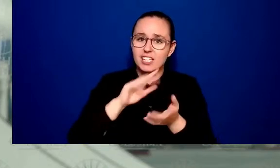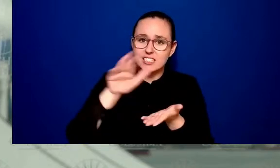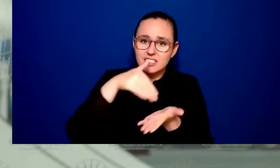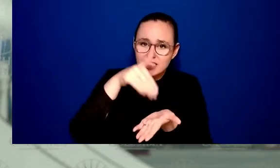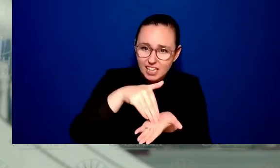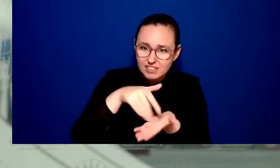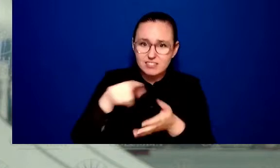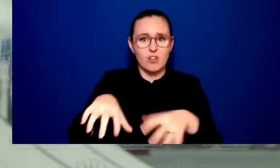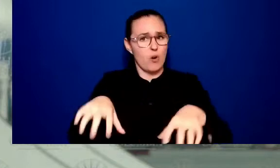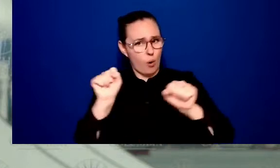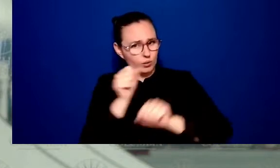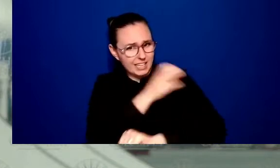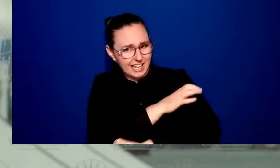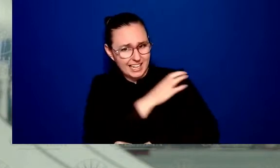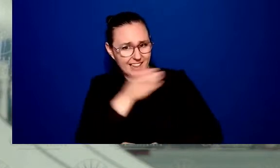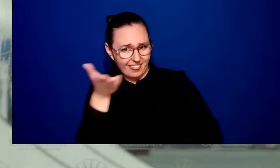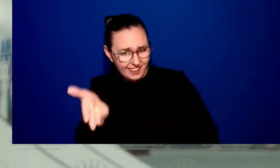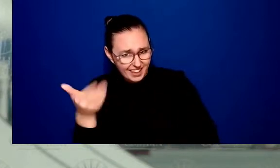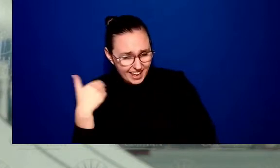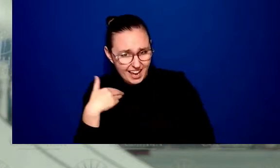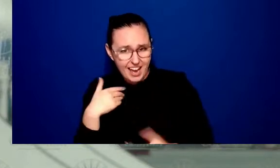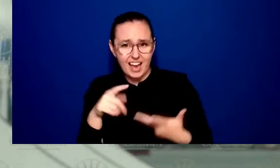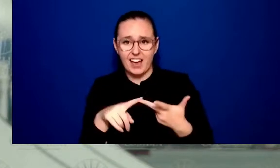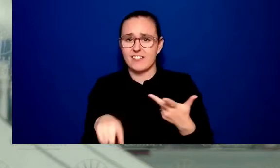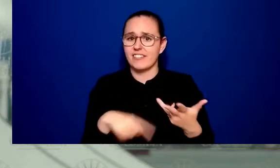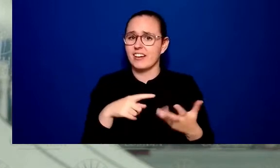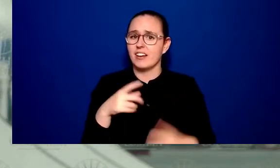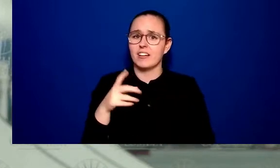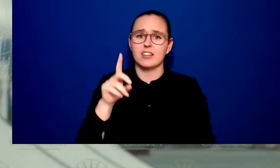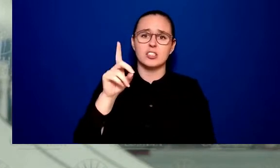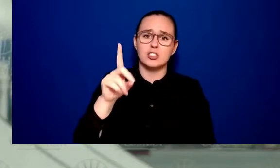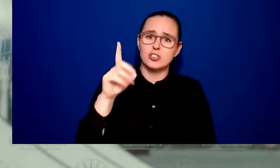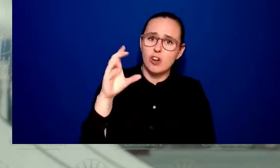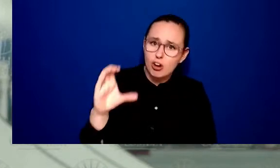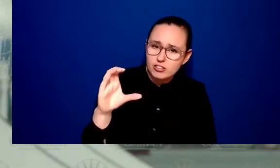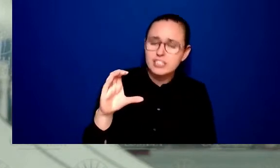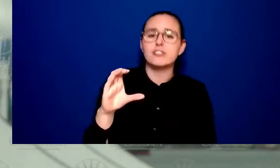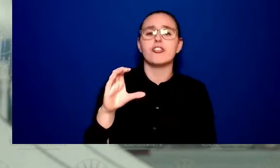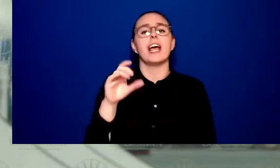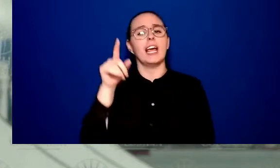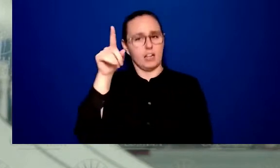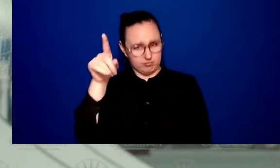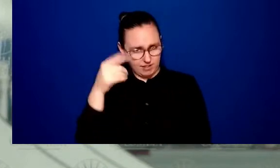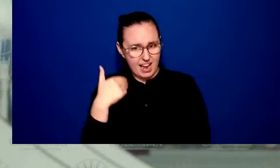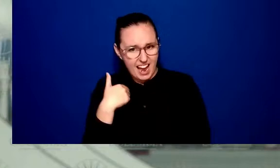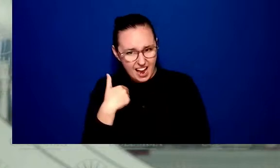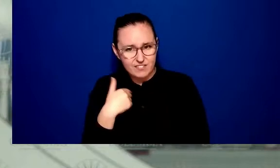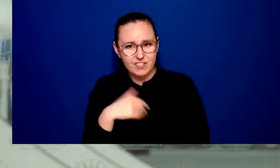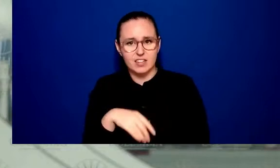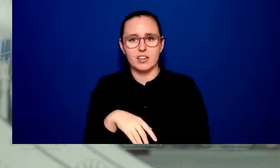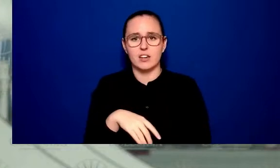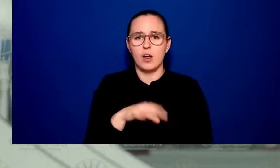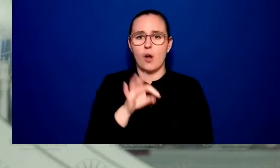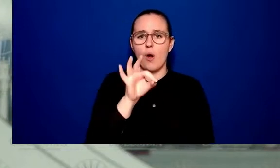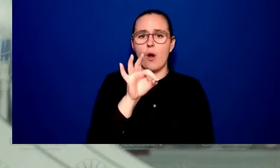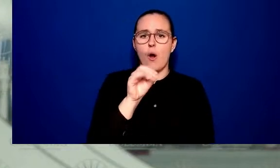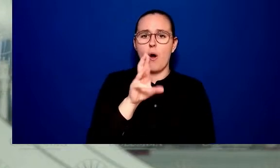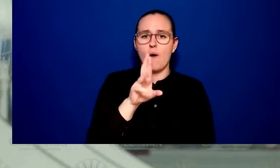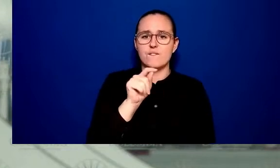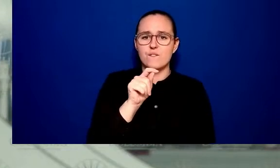at the Dawson Creek Health unit at the sticky and health unit. Center for the Diesel aching area, the Fort Nelson health